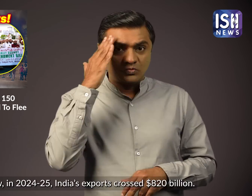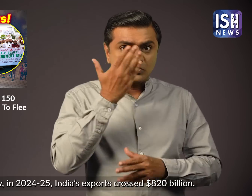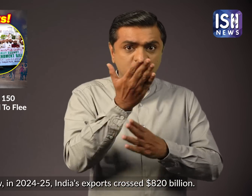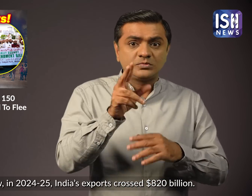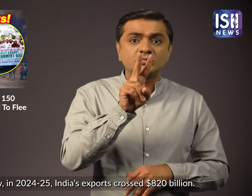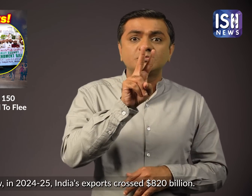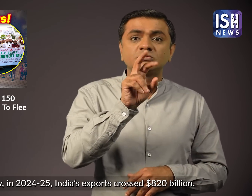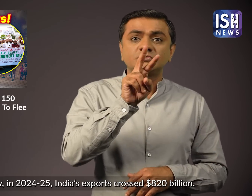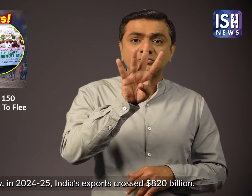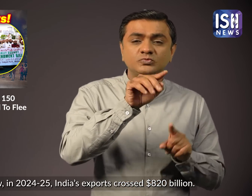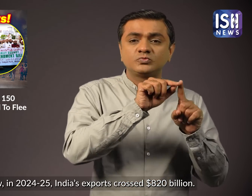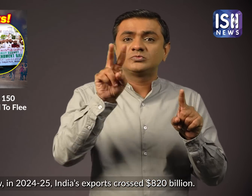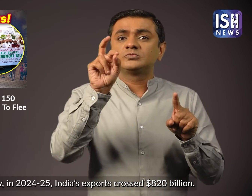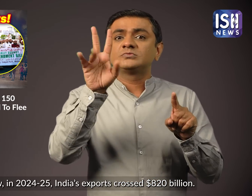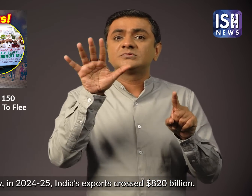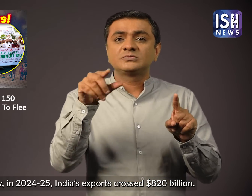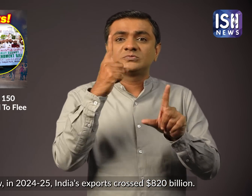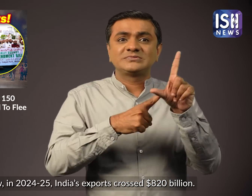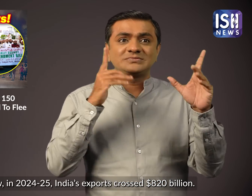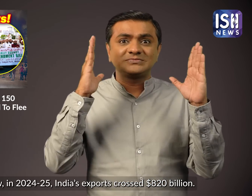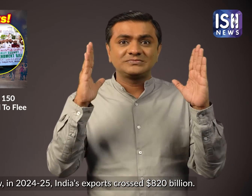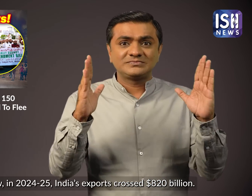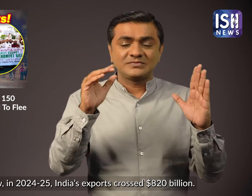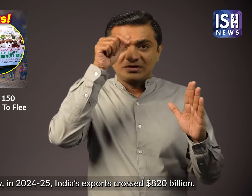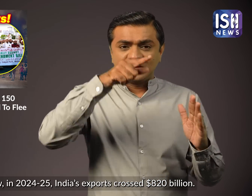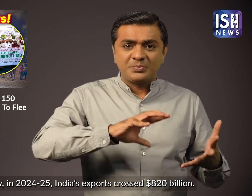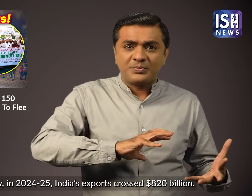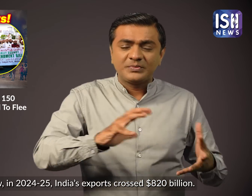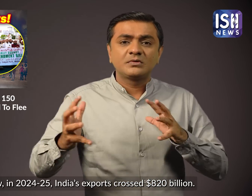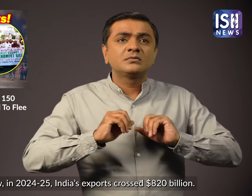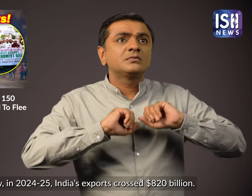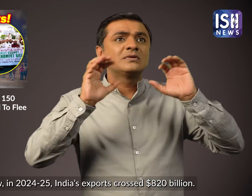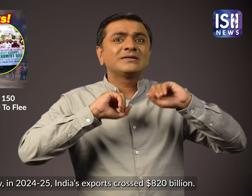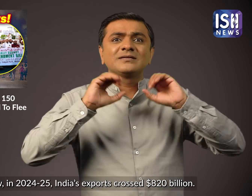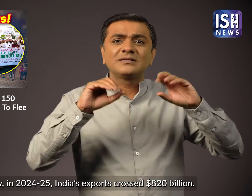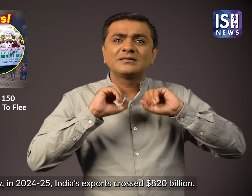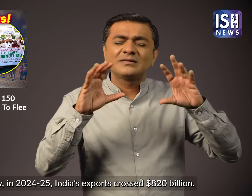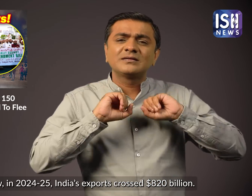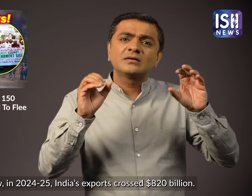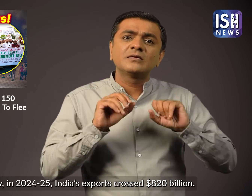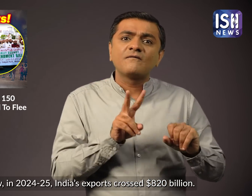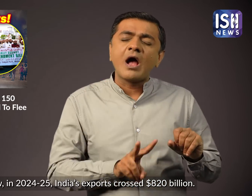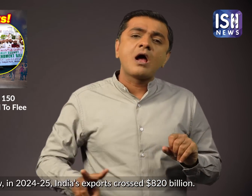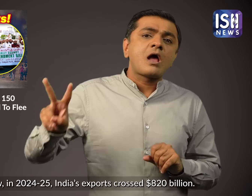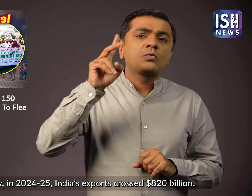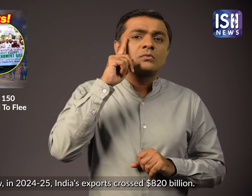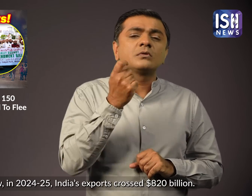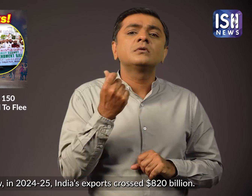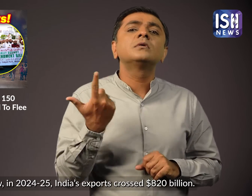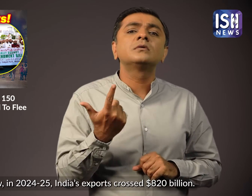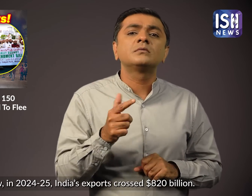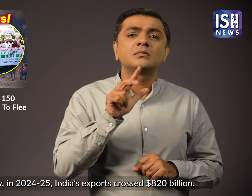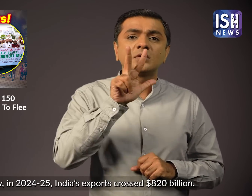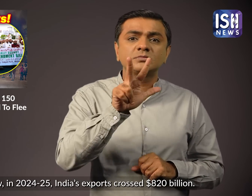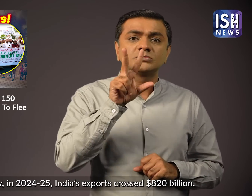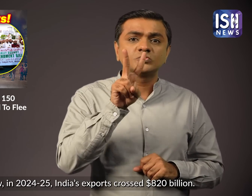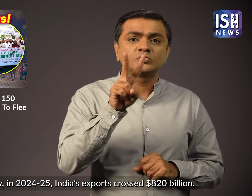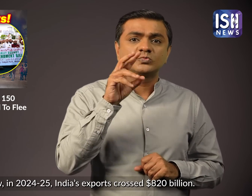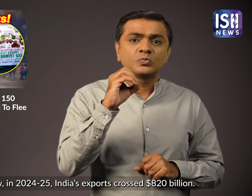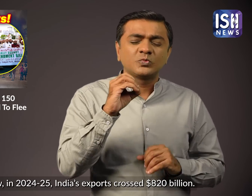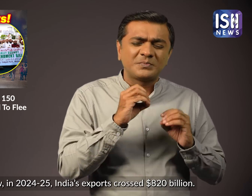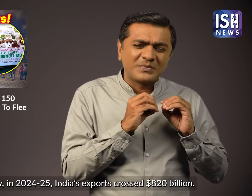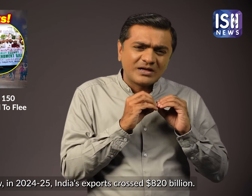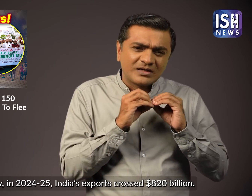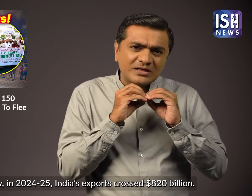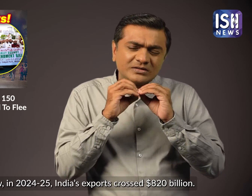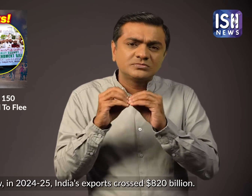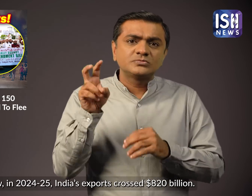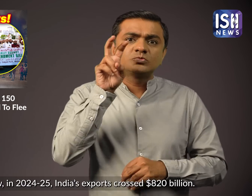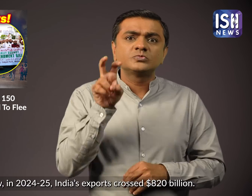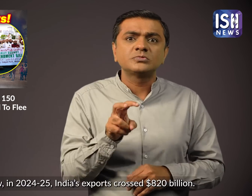Do you know, in 2024-25, India’s exports crossed $820 billion.